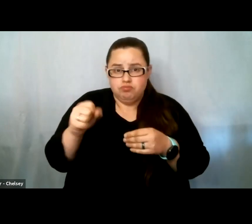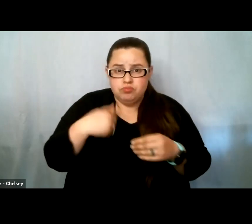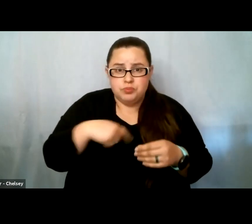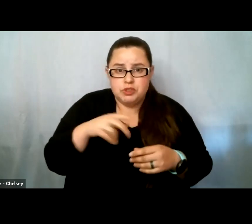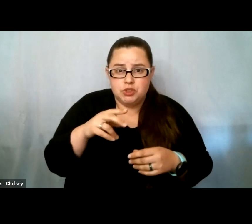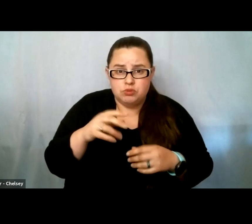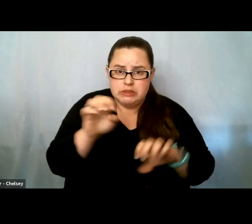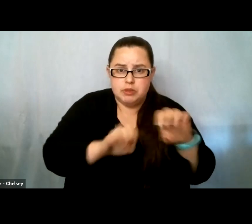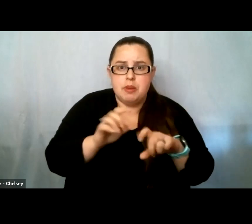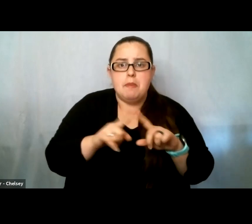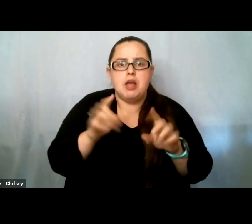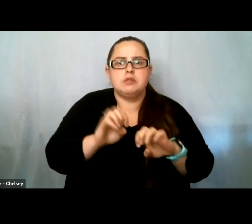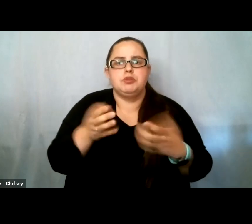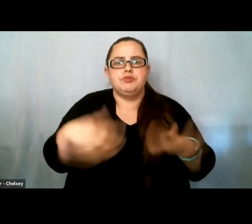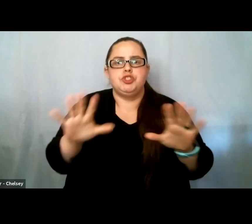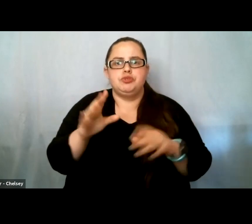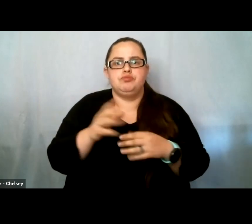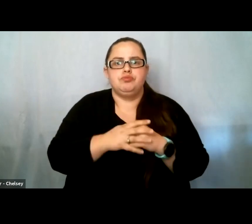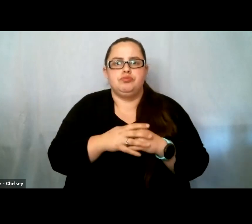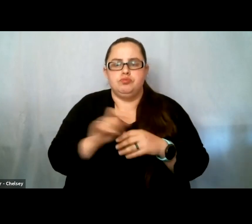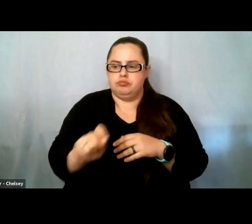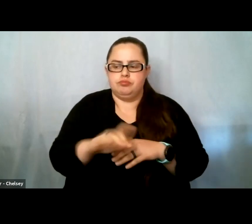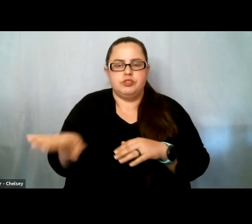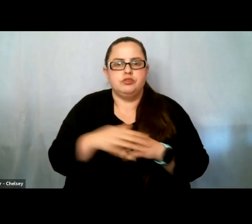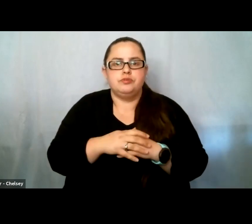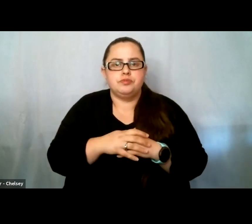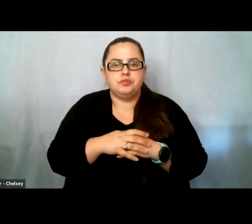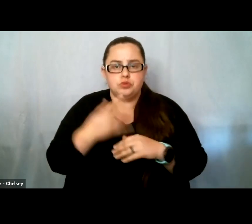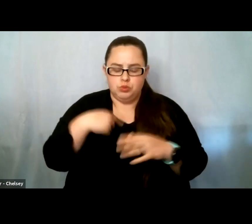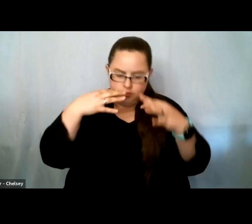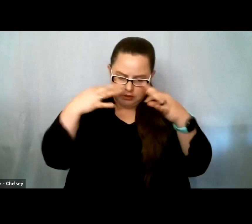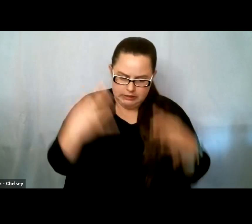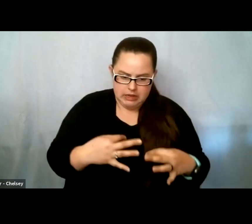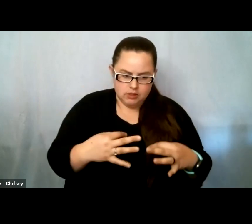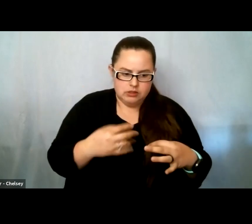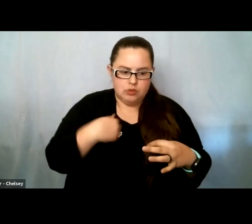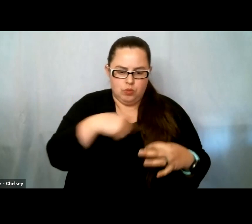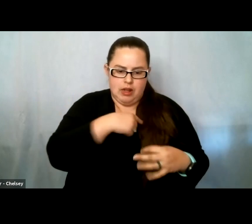experiment. we've, we've decided who we are. And we've got this identity, we've got this